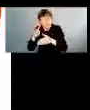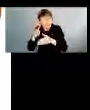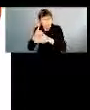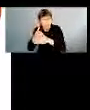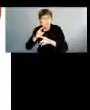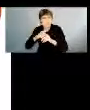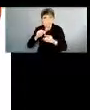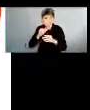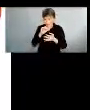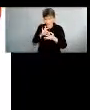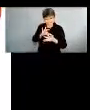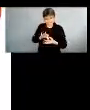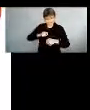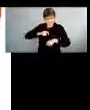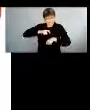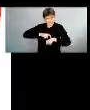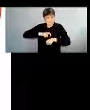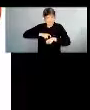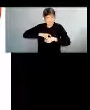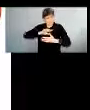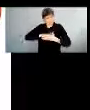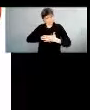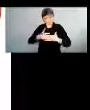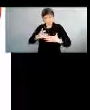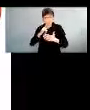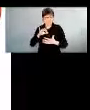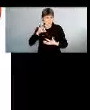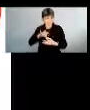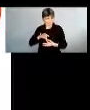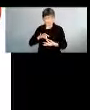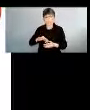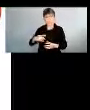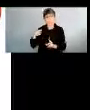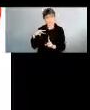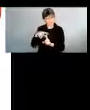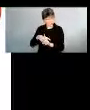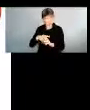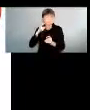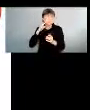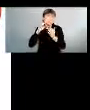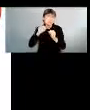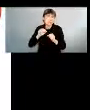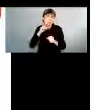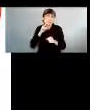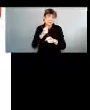and goals for this application. Projects in this stream might include some aspect of engagement